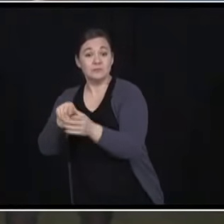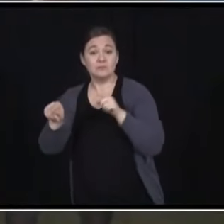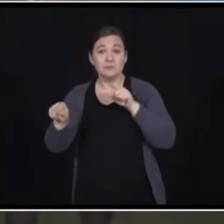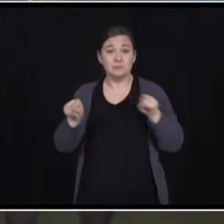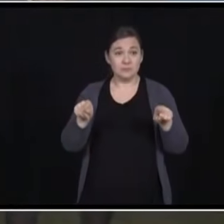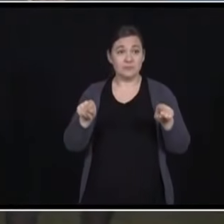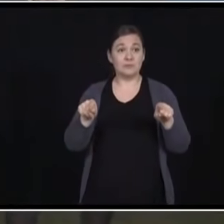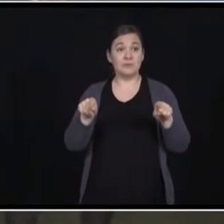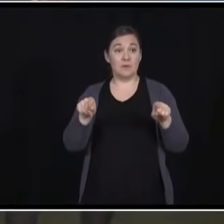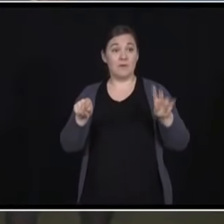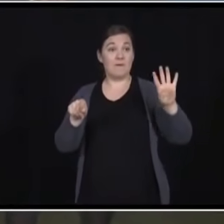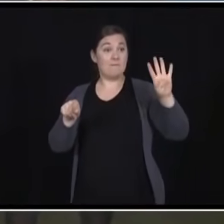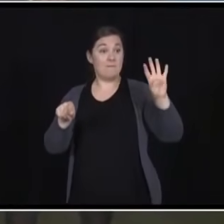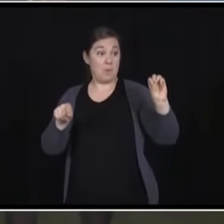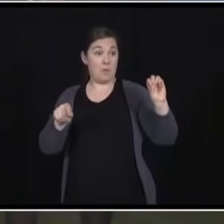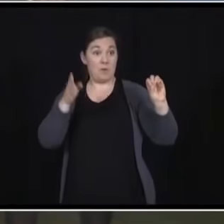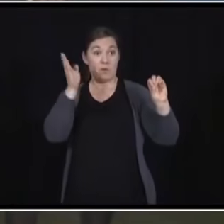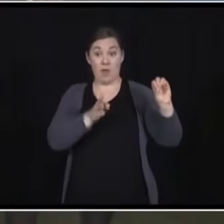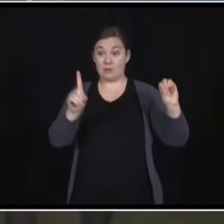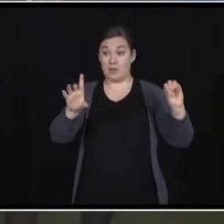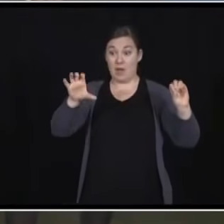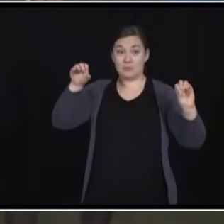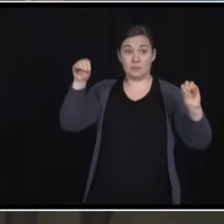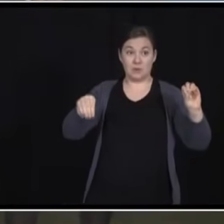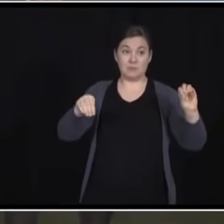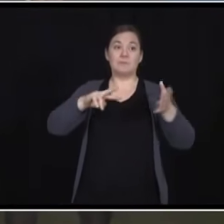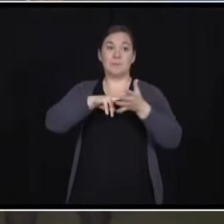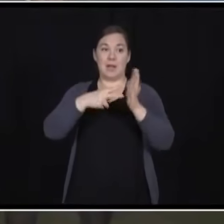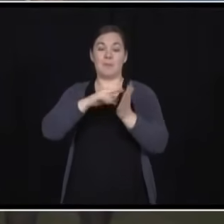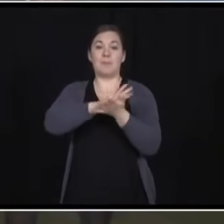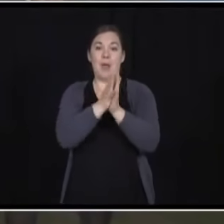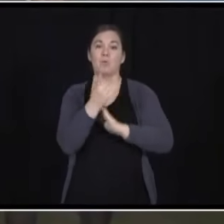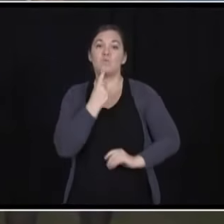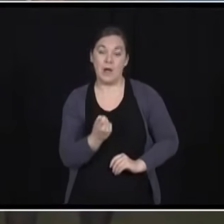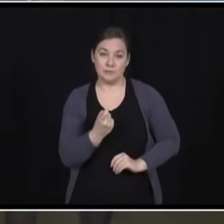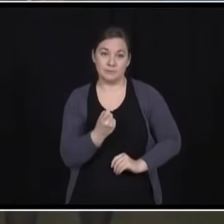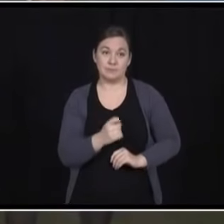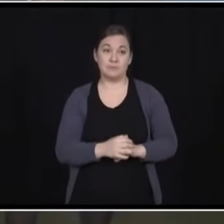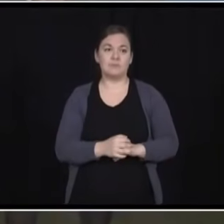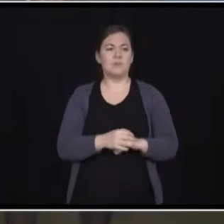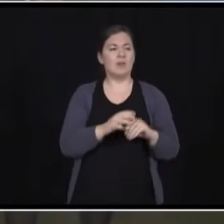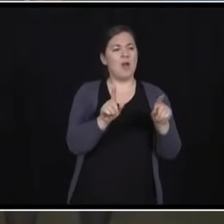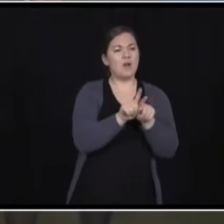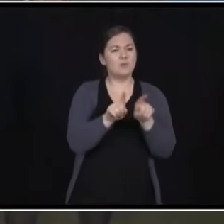and we look at the number of cases per hundred thousand and as you said, 40 is the